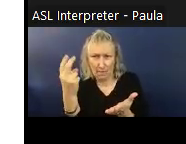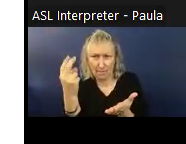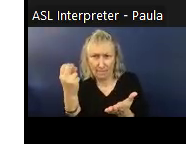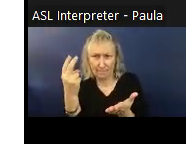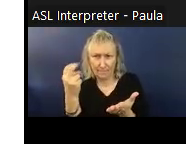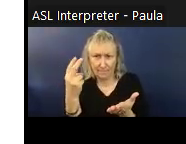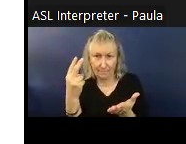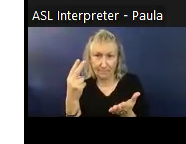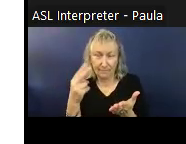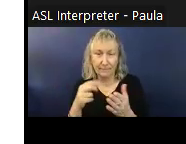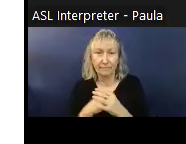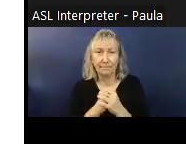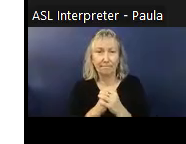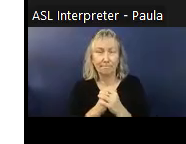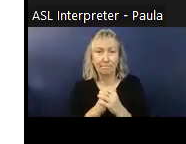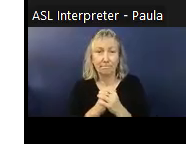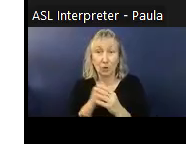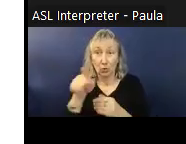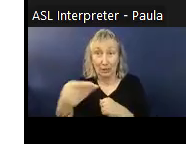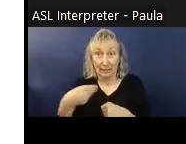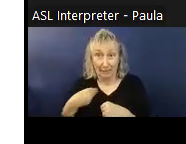the definition of basic care.